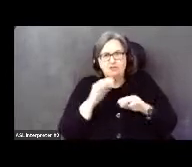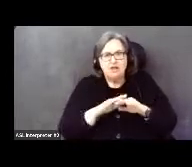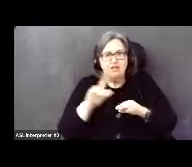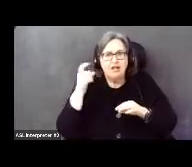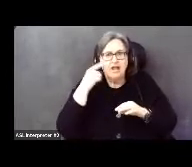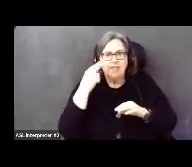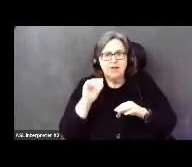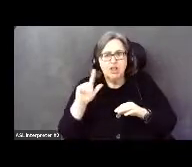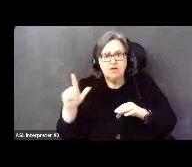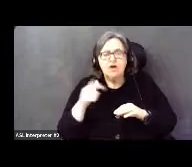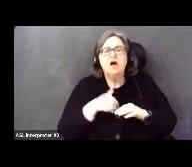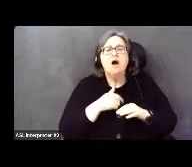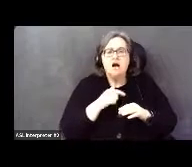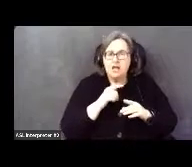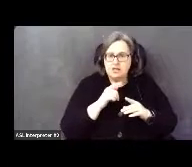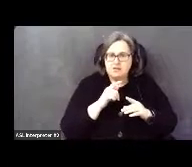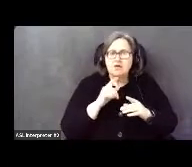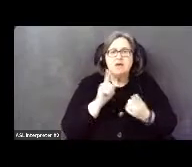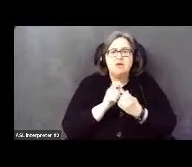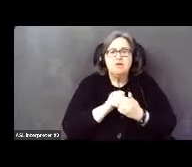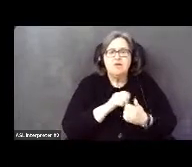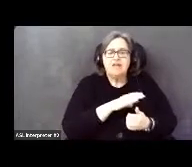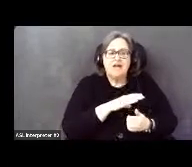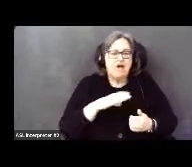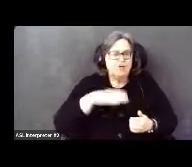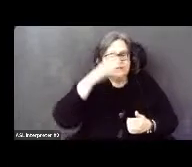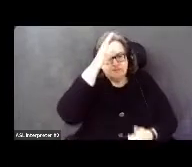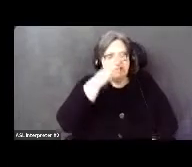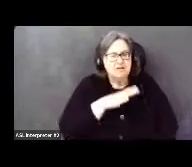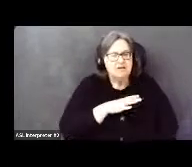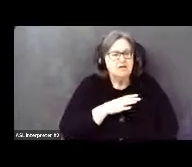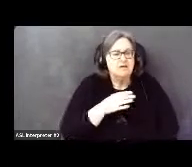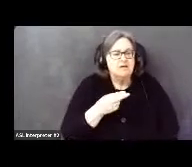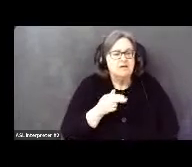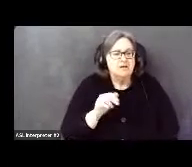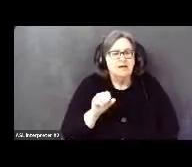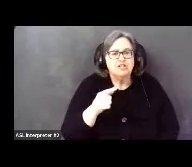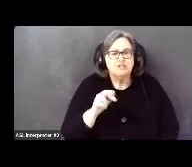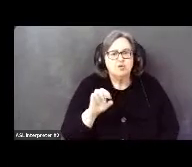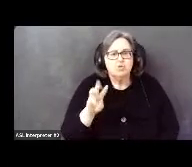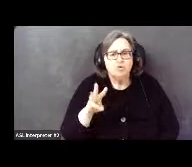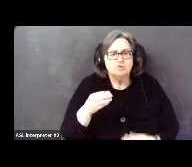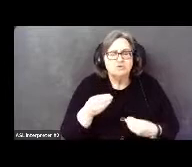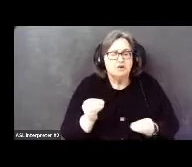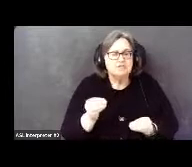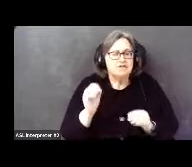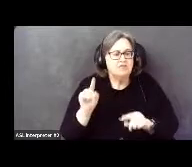Pascrell's office. I've continued that five times now. I've been part of the brain injury